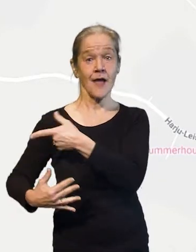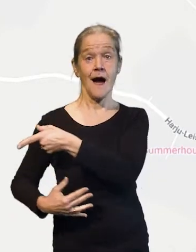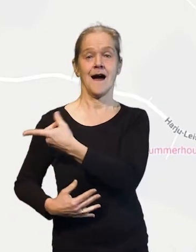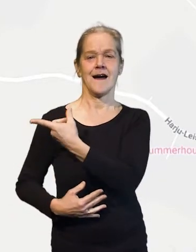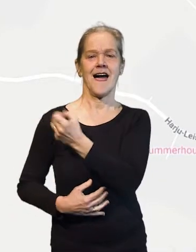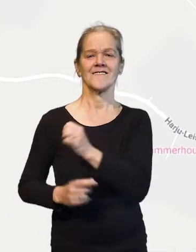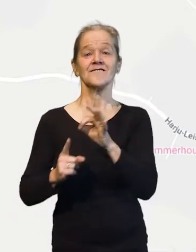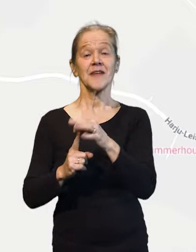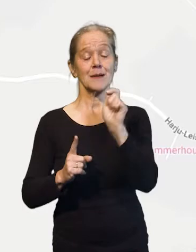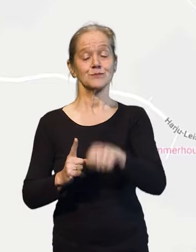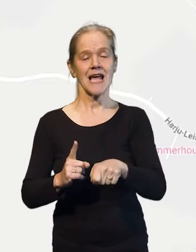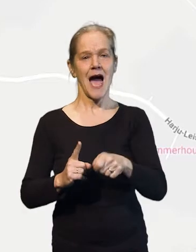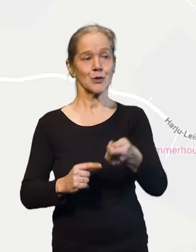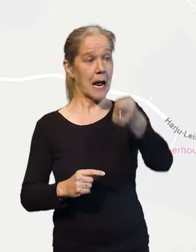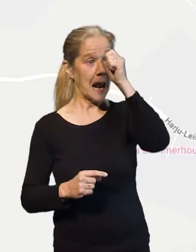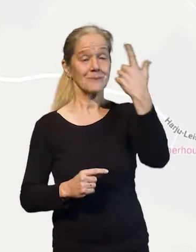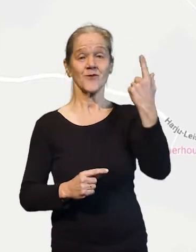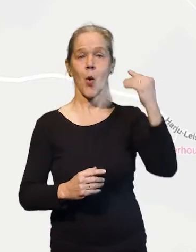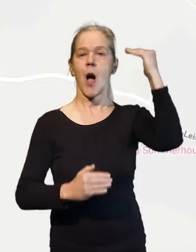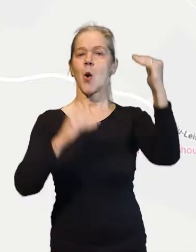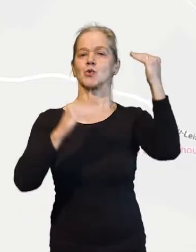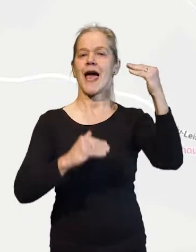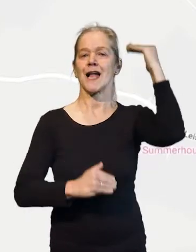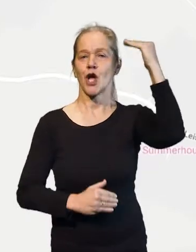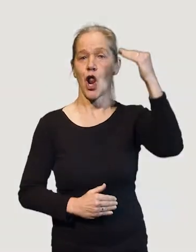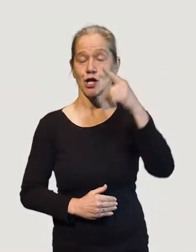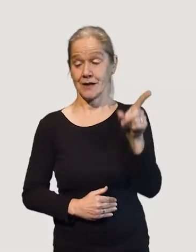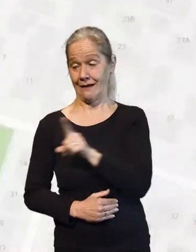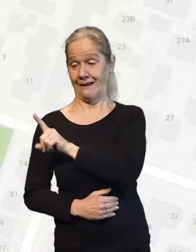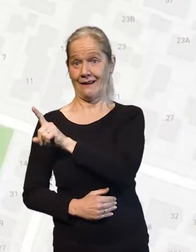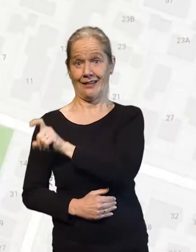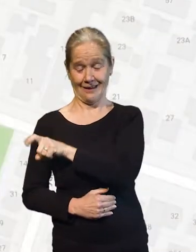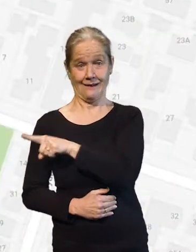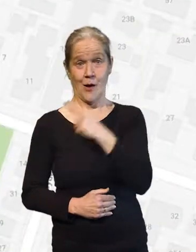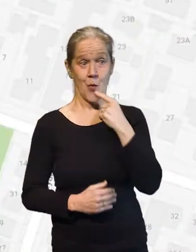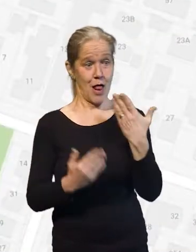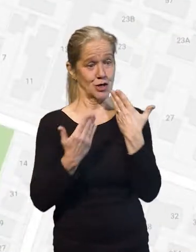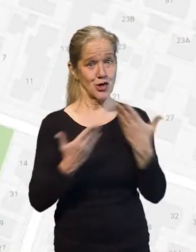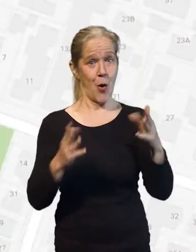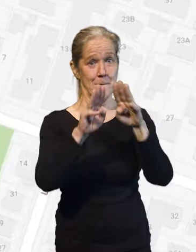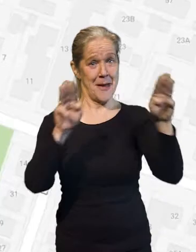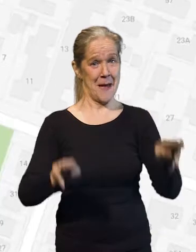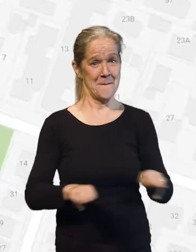Phillipstown Leisure Club for Older Adults and click that. So the map will now zoom into Phillipstown